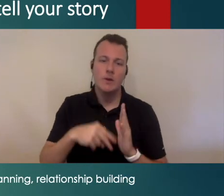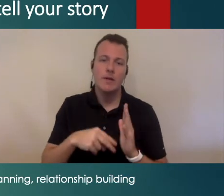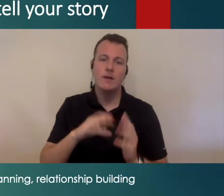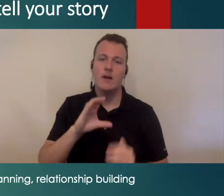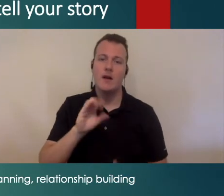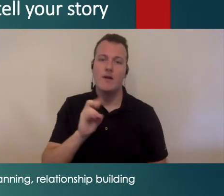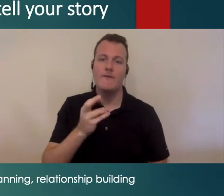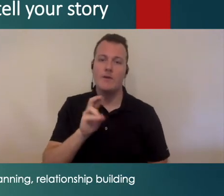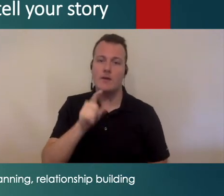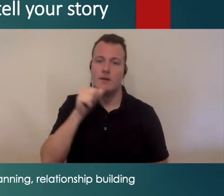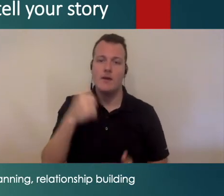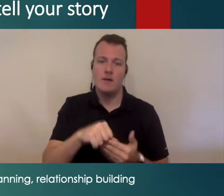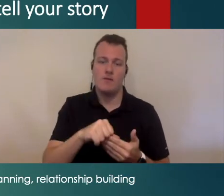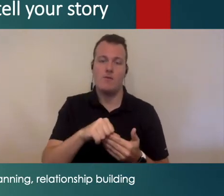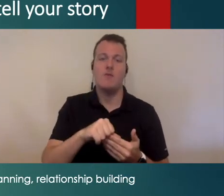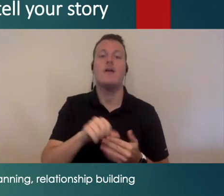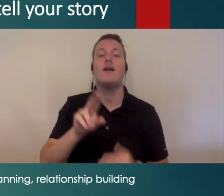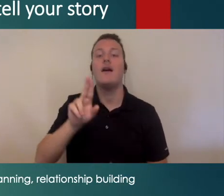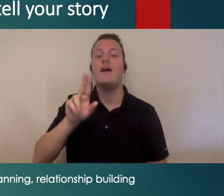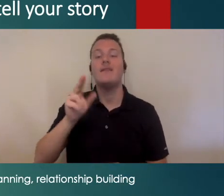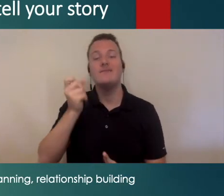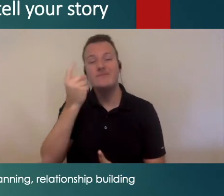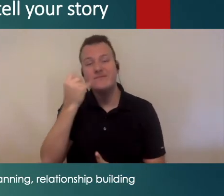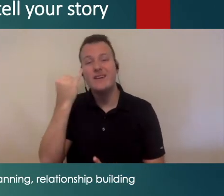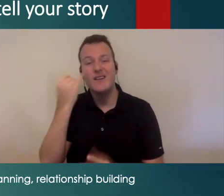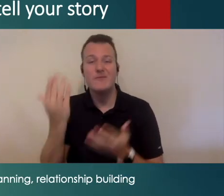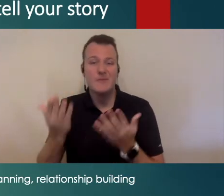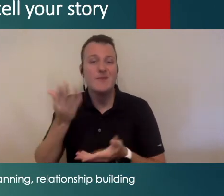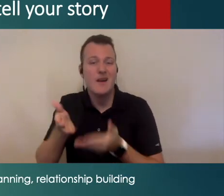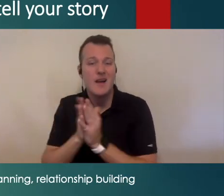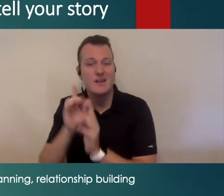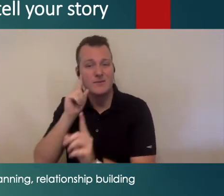cover letter unless I'm asking for it on that position.